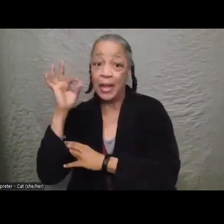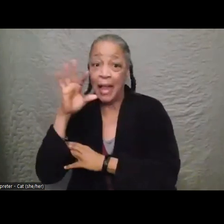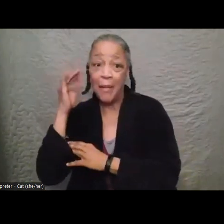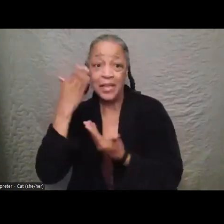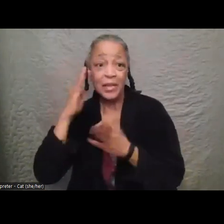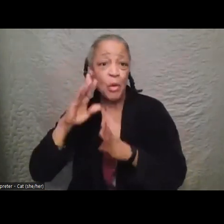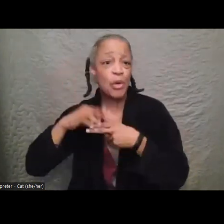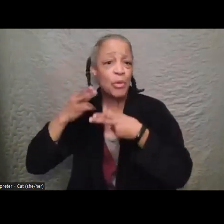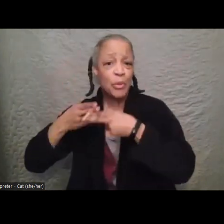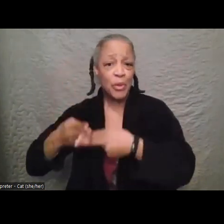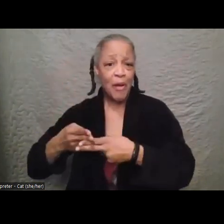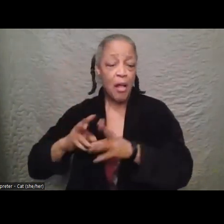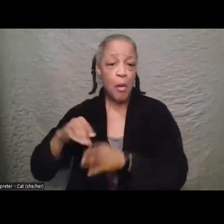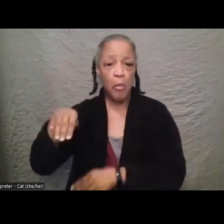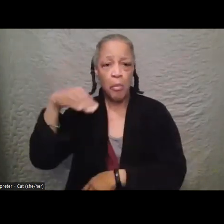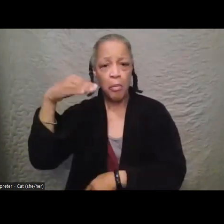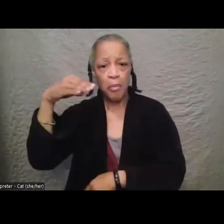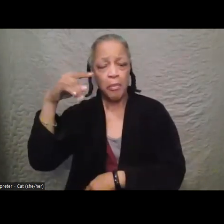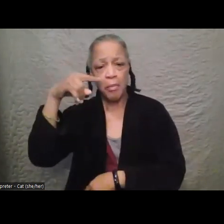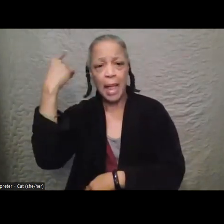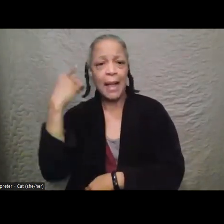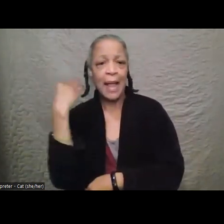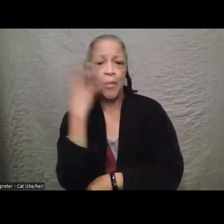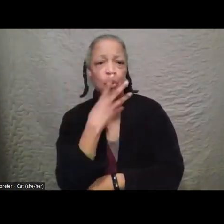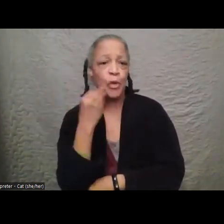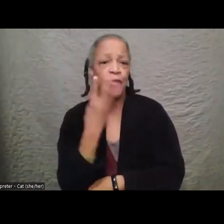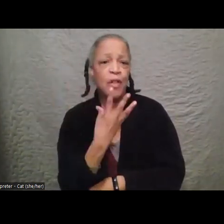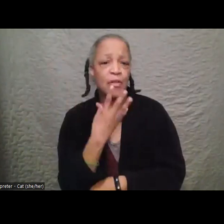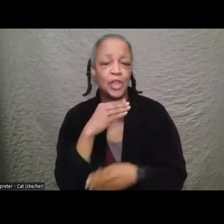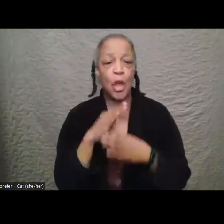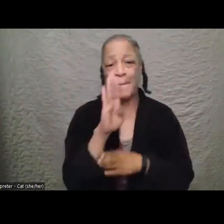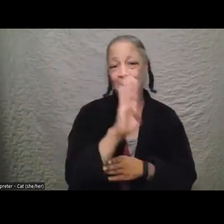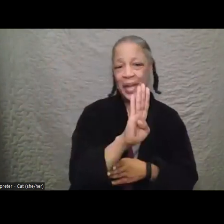she was black and beautiful so she called her BB for black and beautiful.